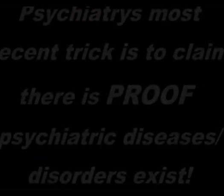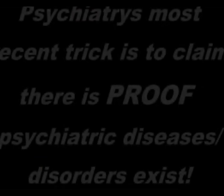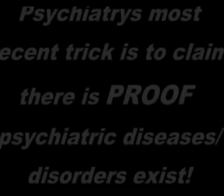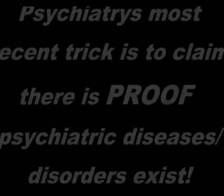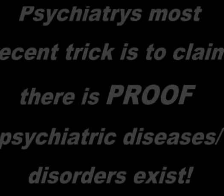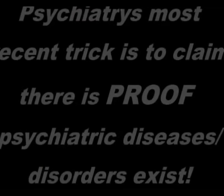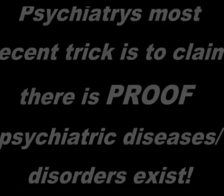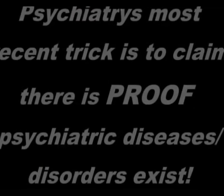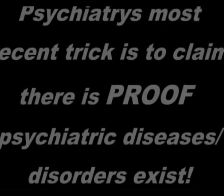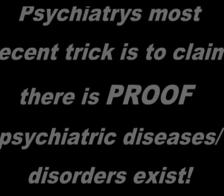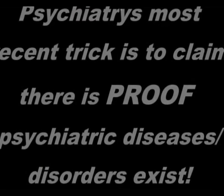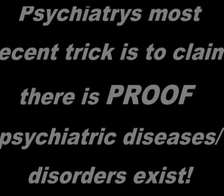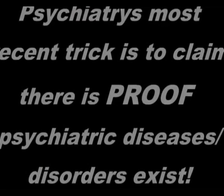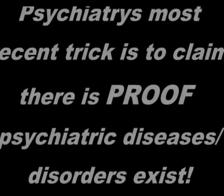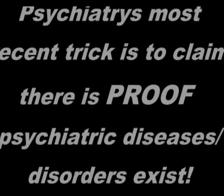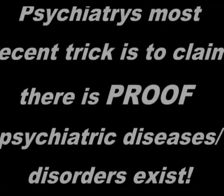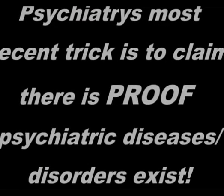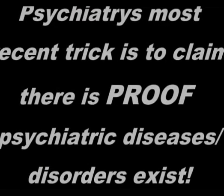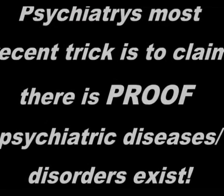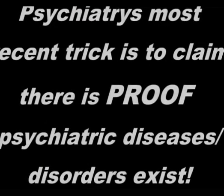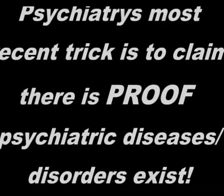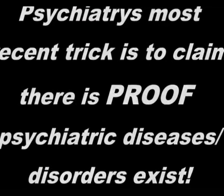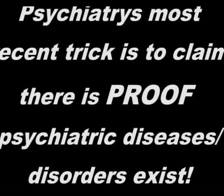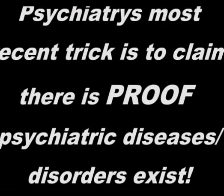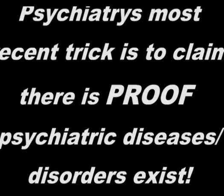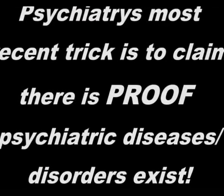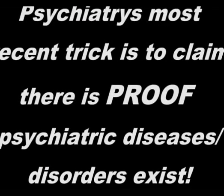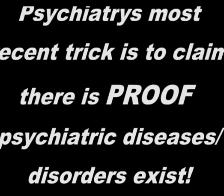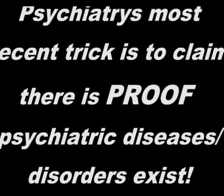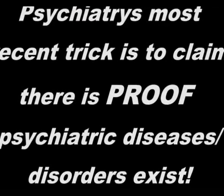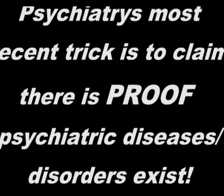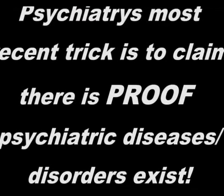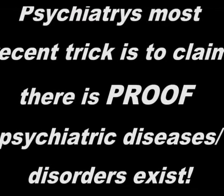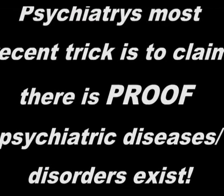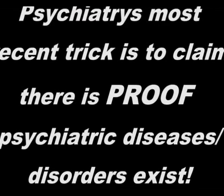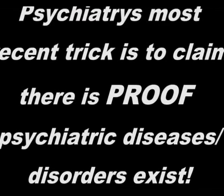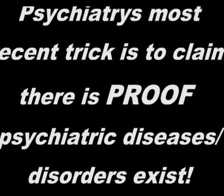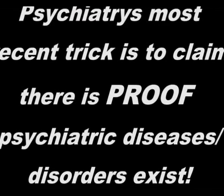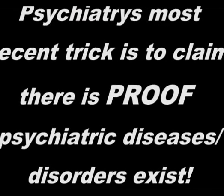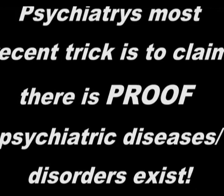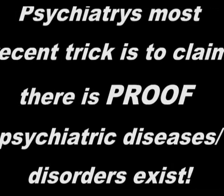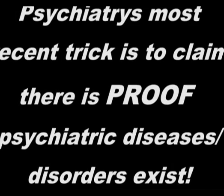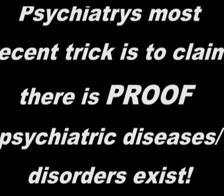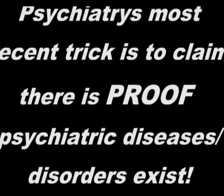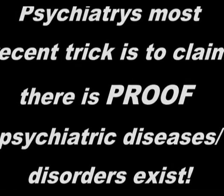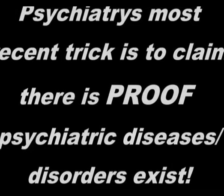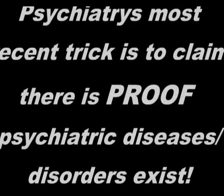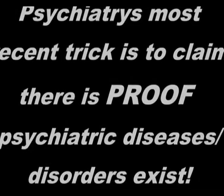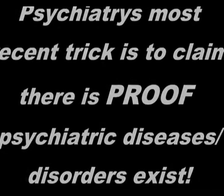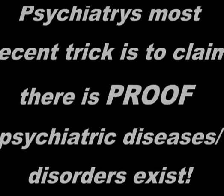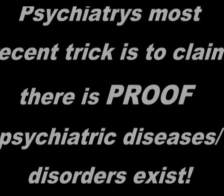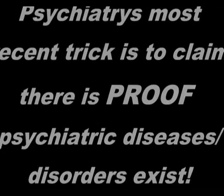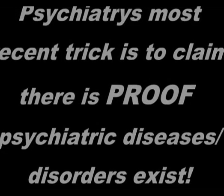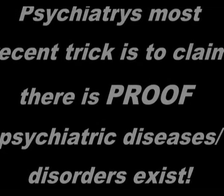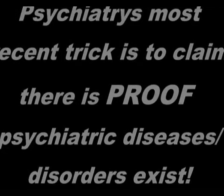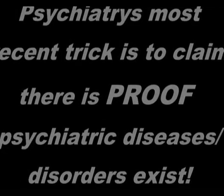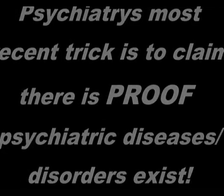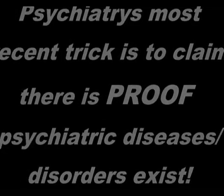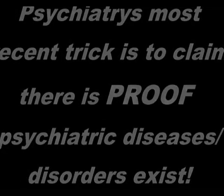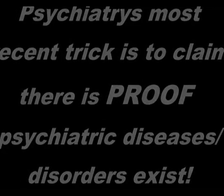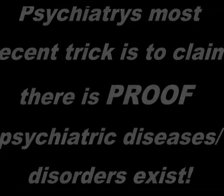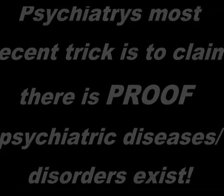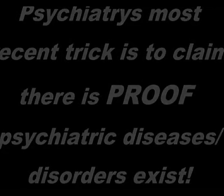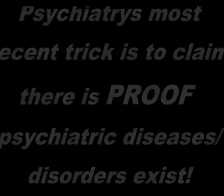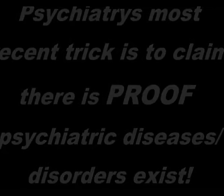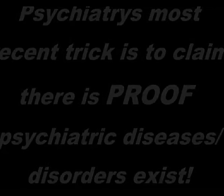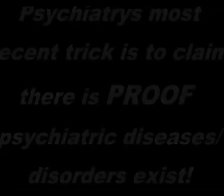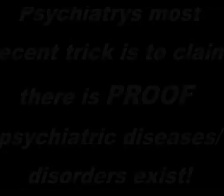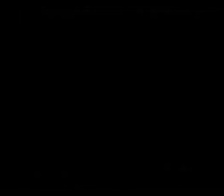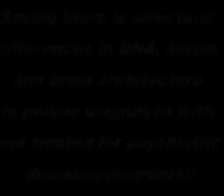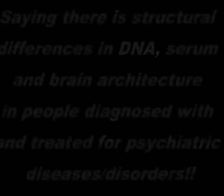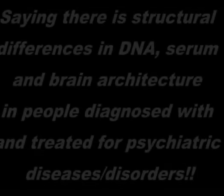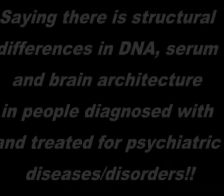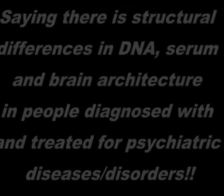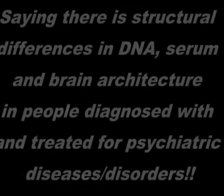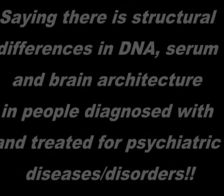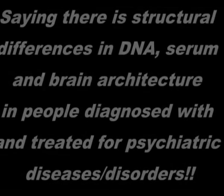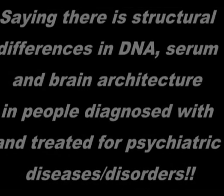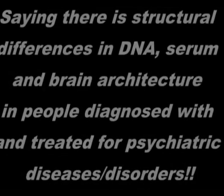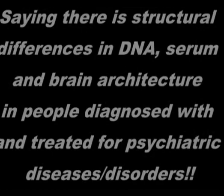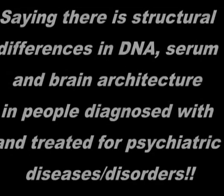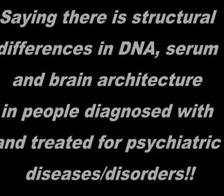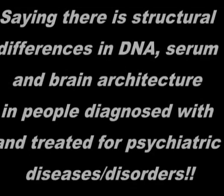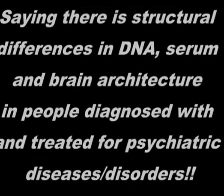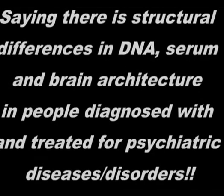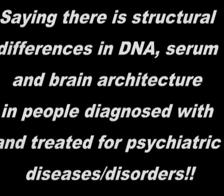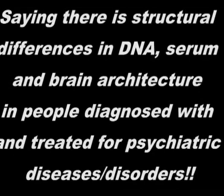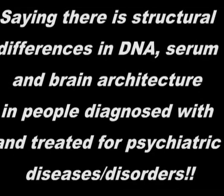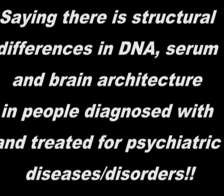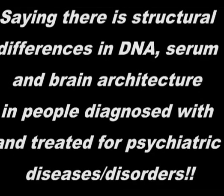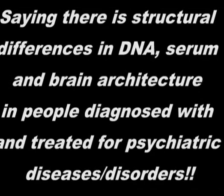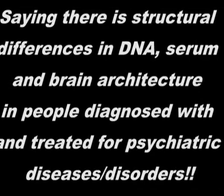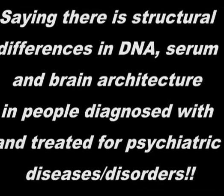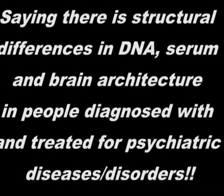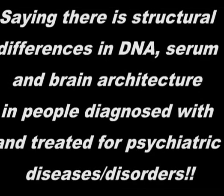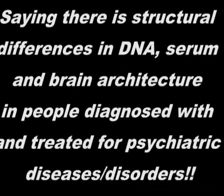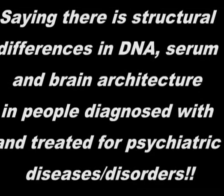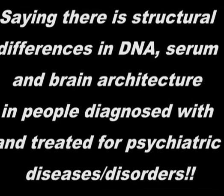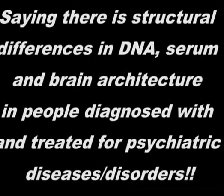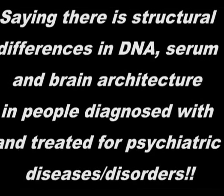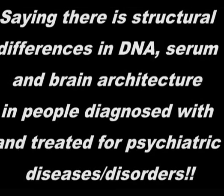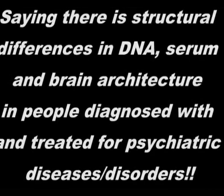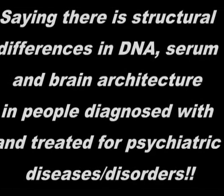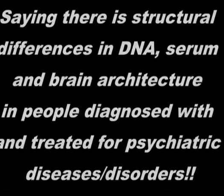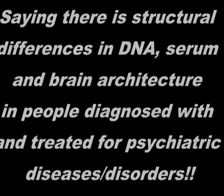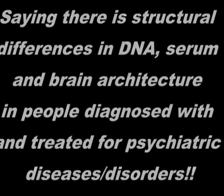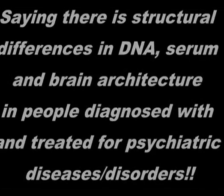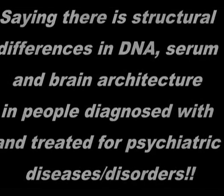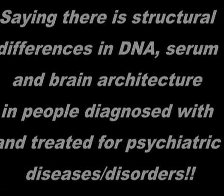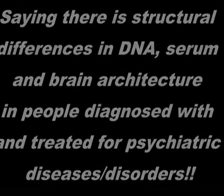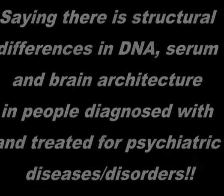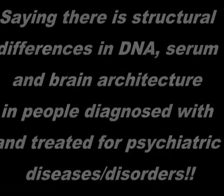Psychiatry's most recent trick. Is to claim there is PROOF psychiatric diseases/disorders exist. Saying there is structural differences in DNA serum and brain architecture in people diagnosed and treated for psychiatric disorders.